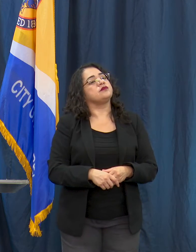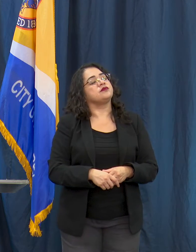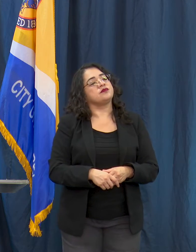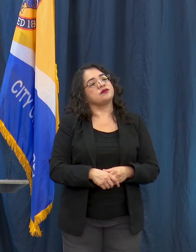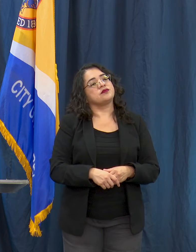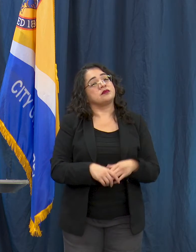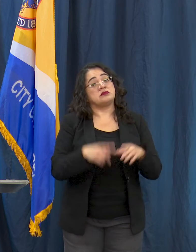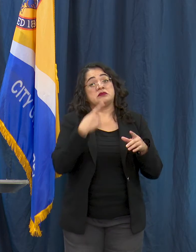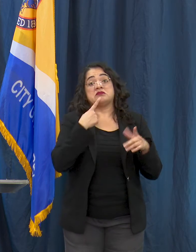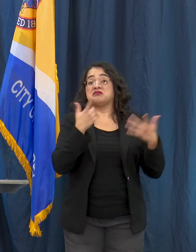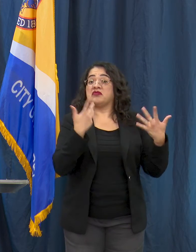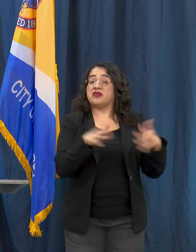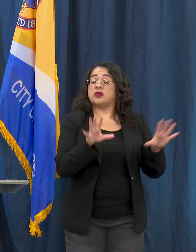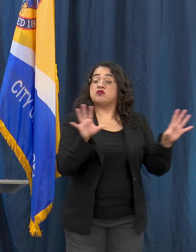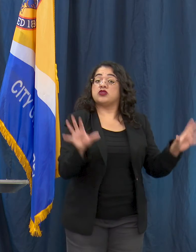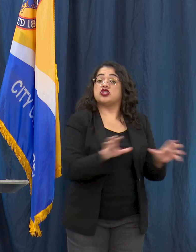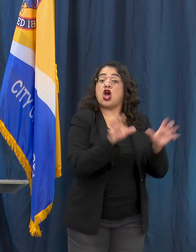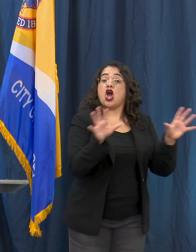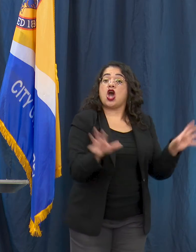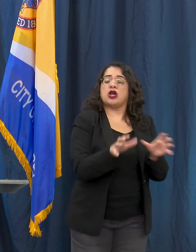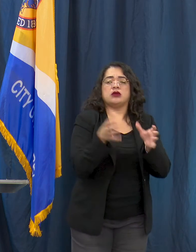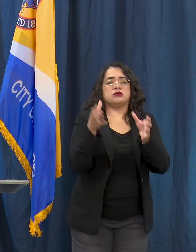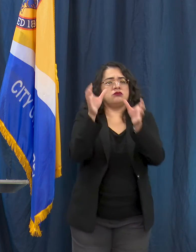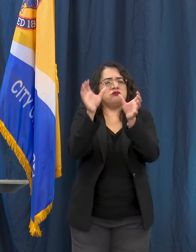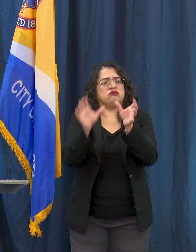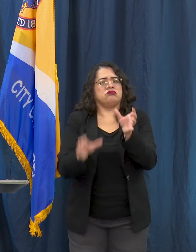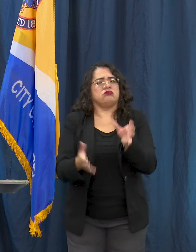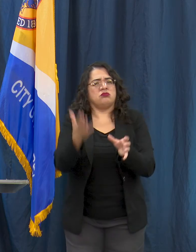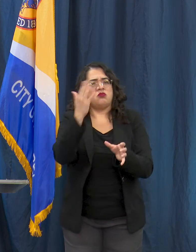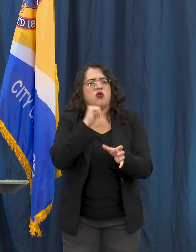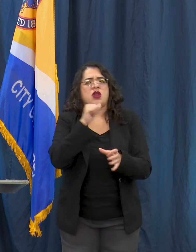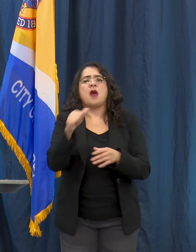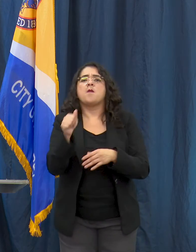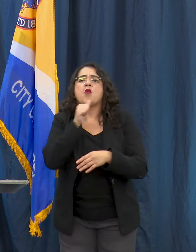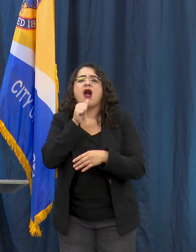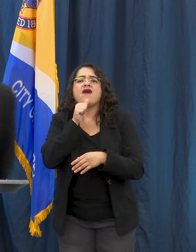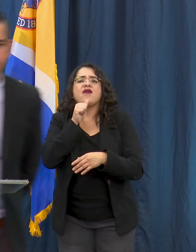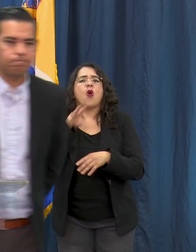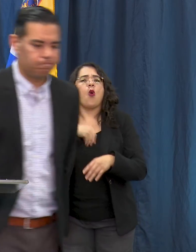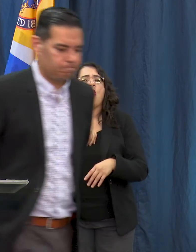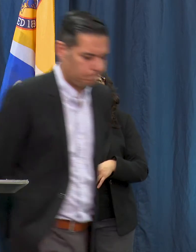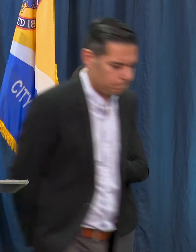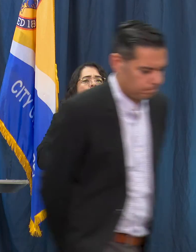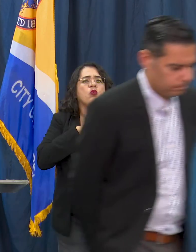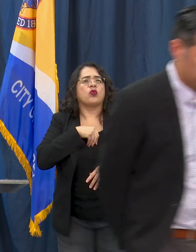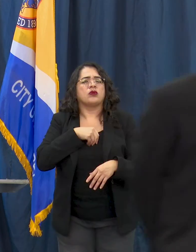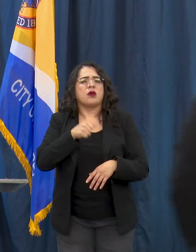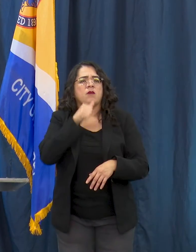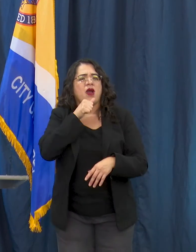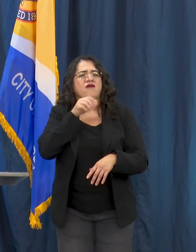massages are going to be allowed in chiropractic care offices why not in private practice? Do you know the answer to that?